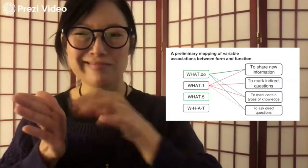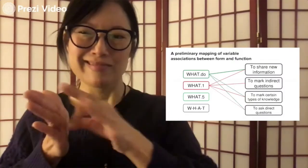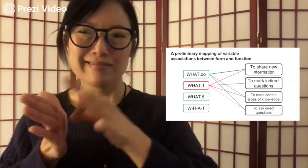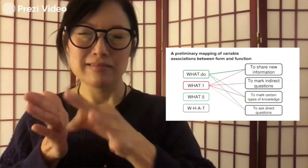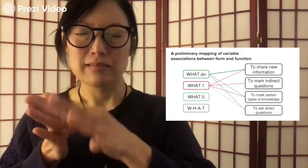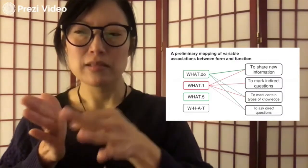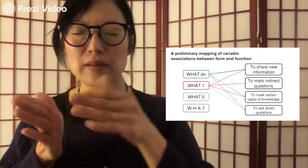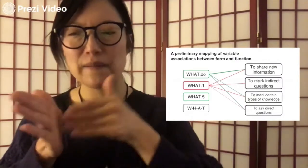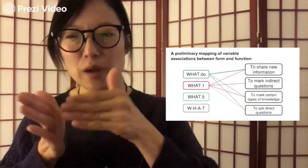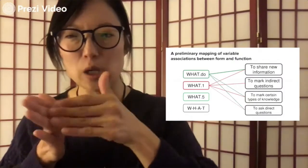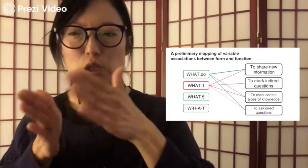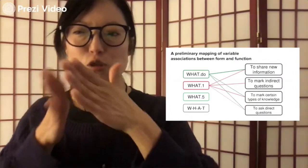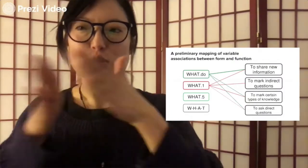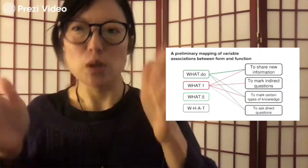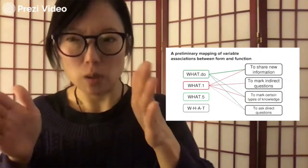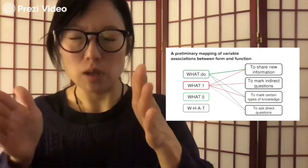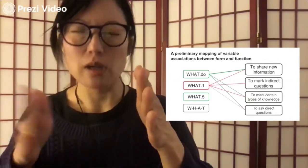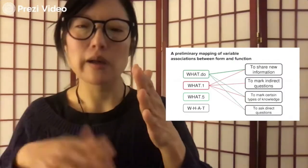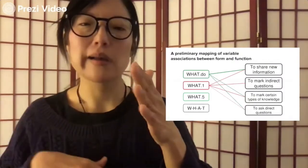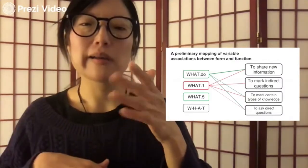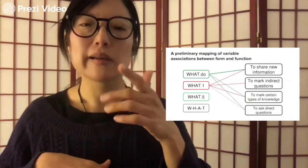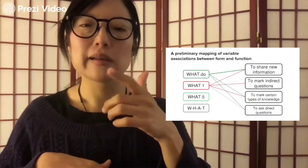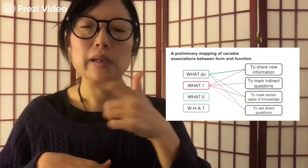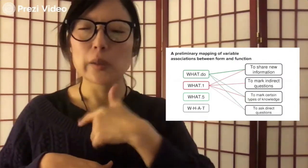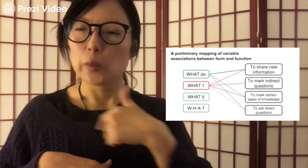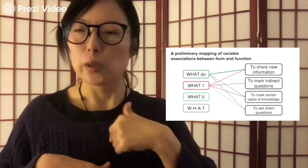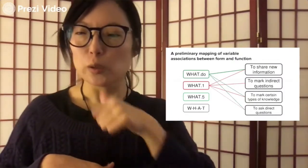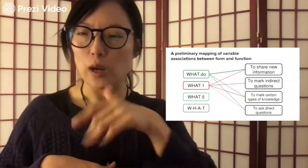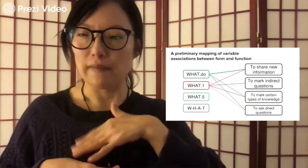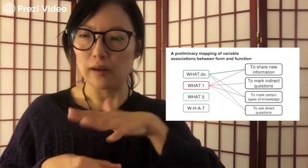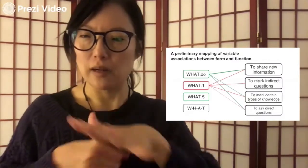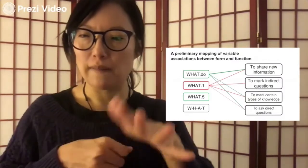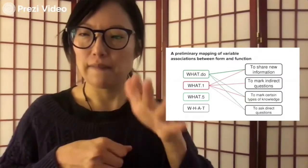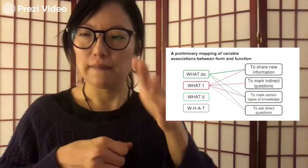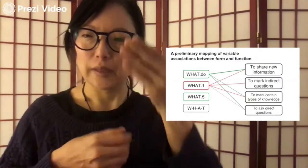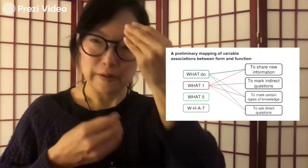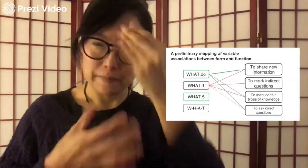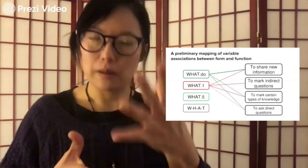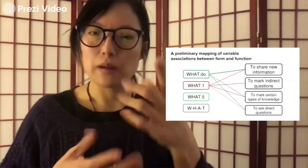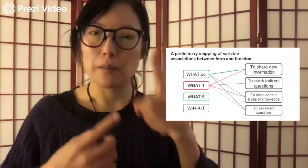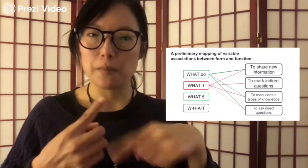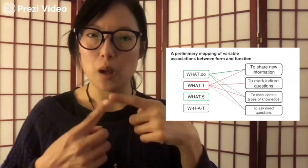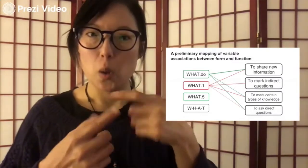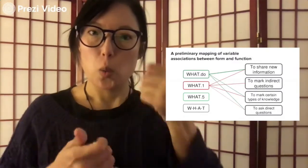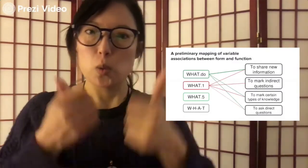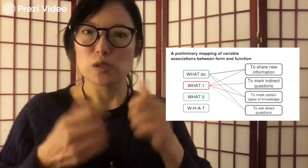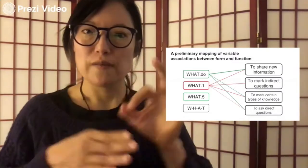frequency of occurrence, we don't have enough information